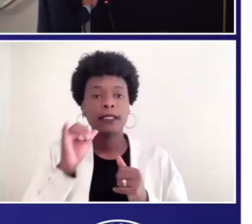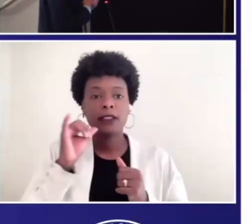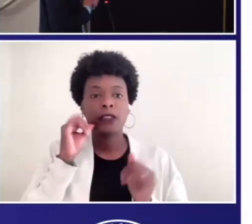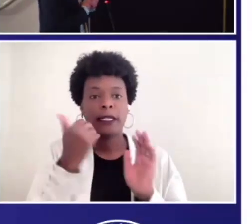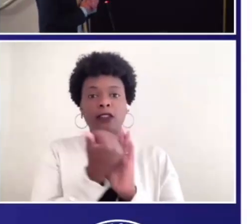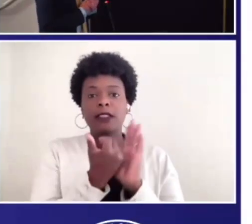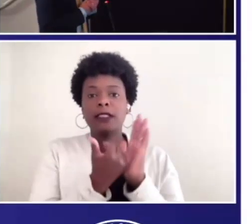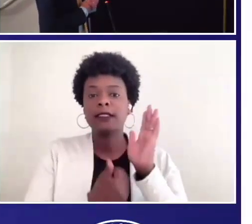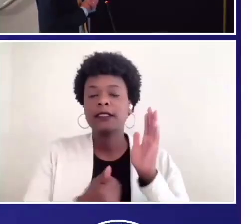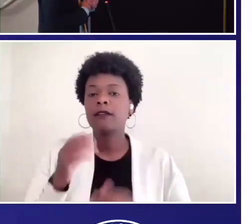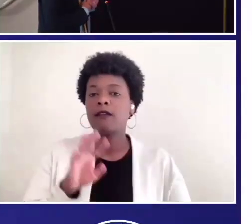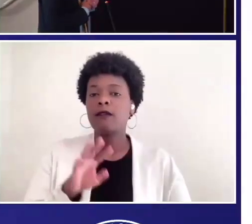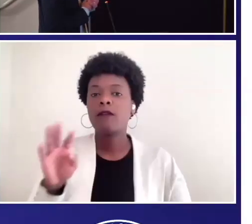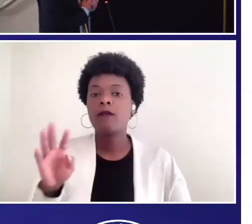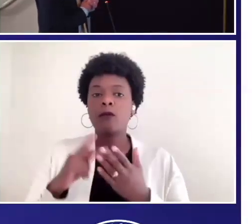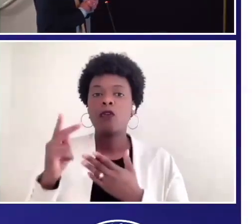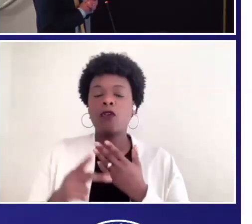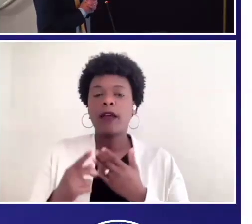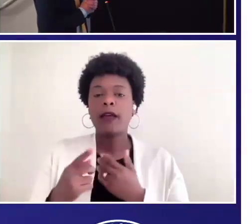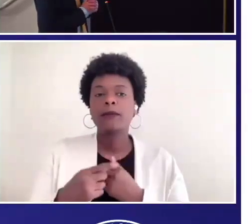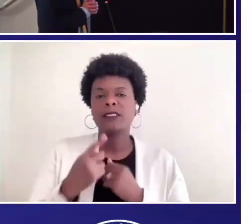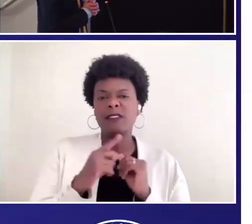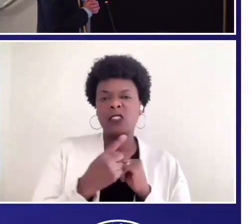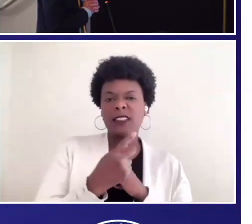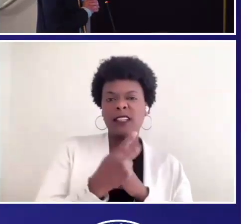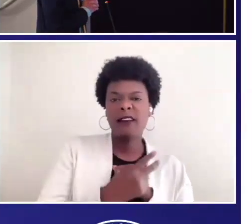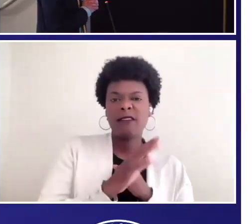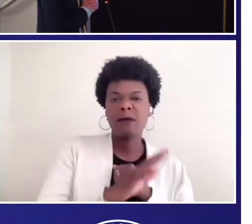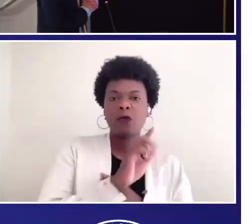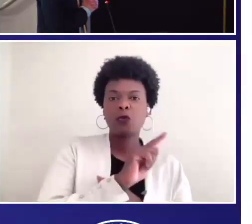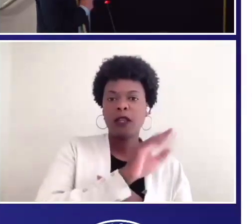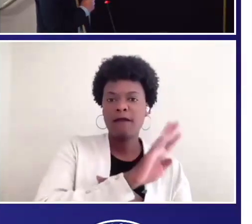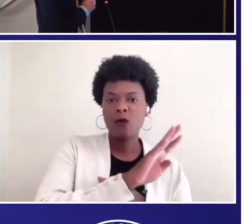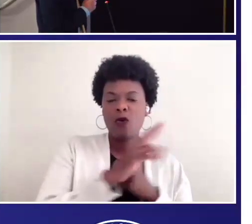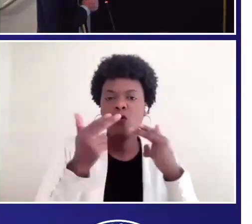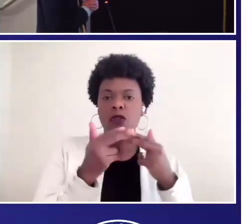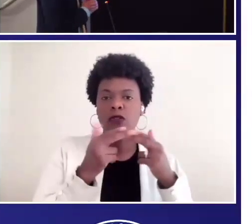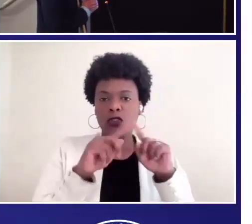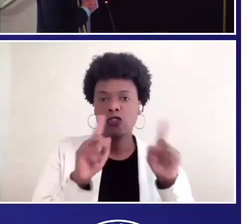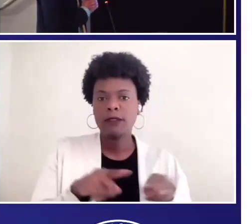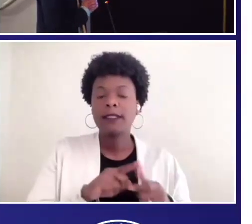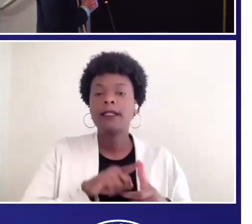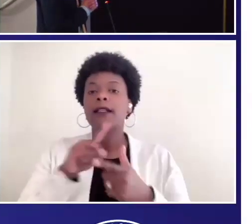programs. This is the first half. So there's about 24 programs on the screen. And then there's another 20 here.